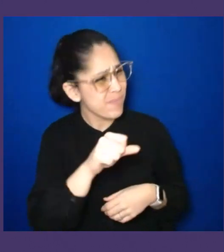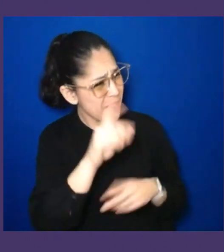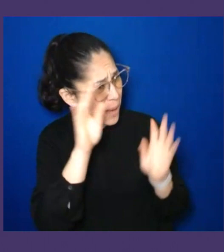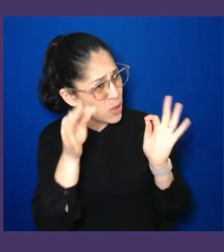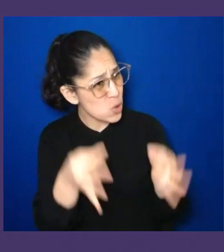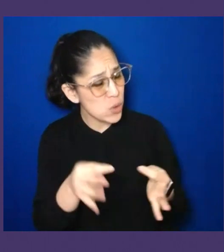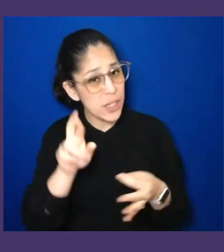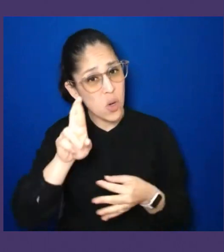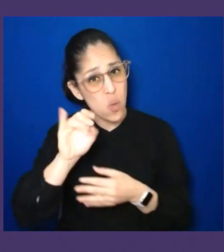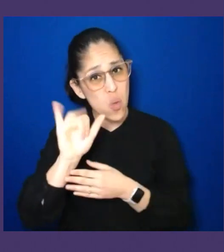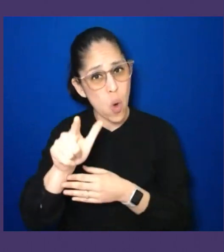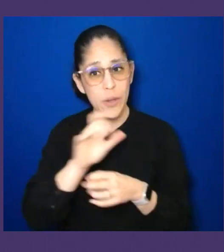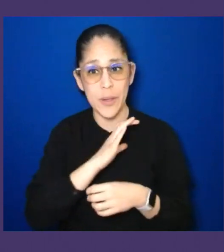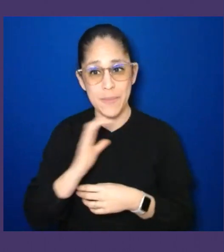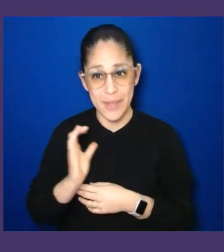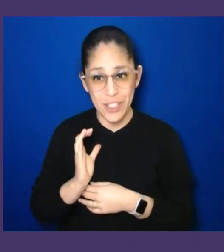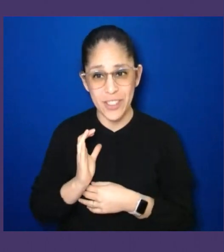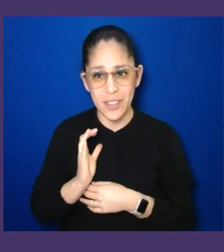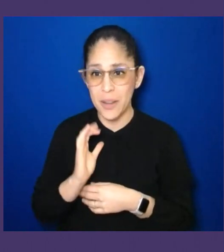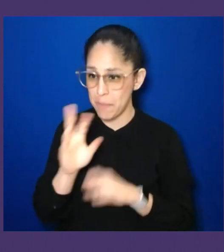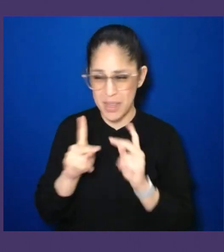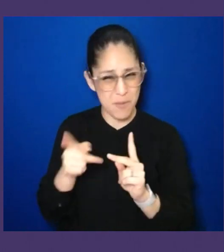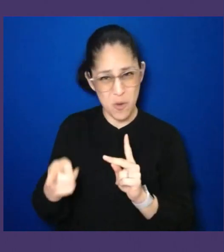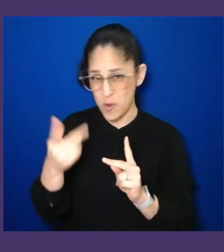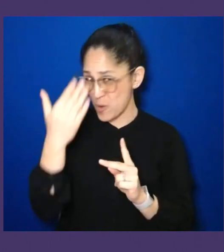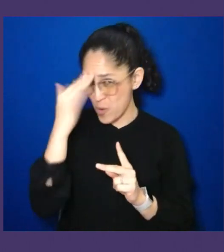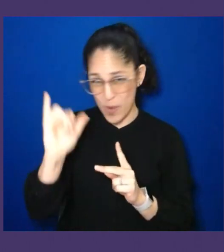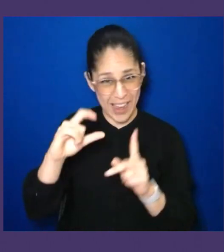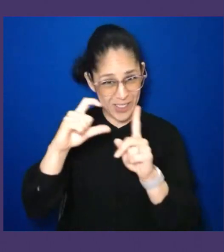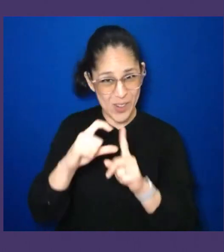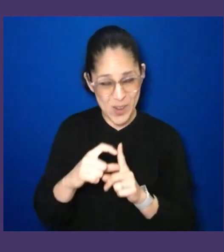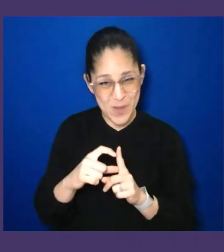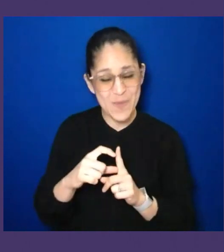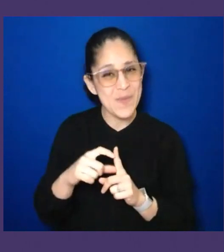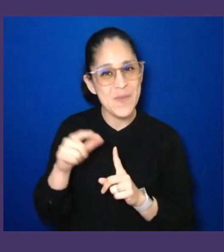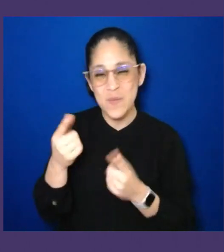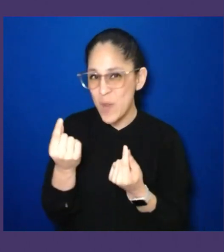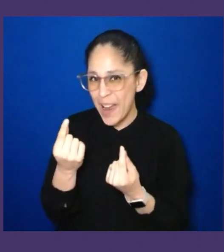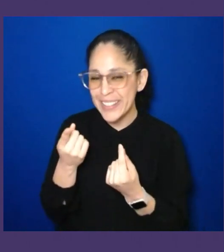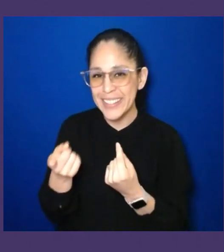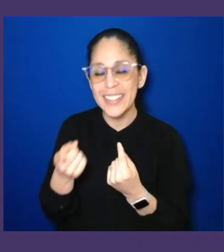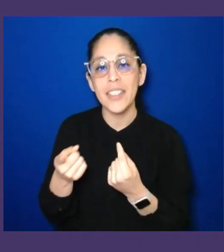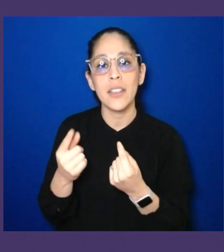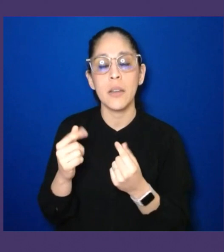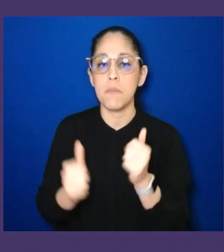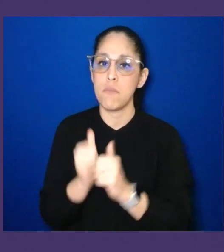and for anyone not familiar with that term, that is the highest form of